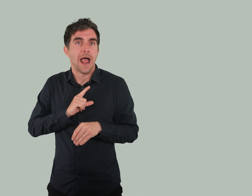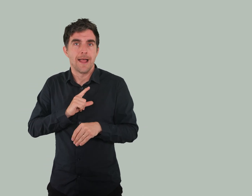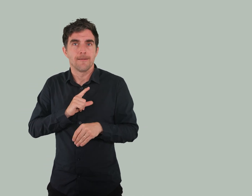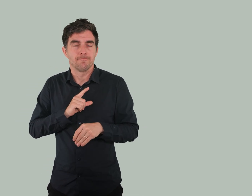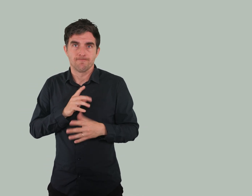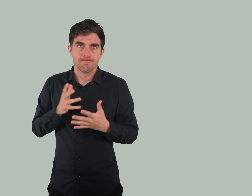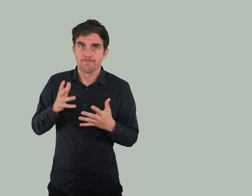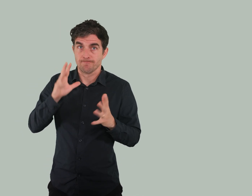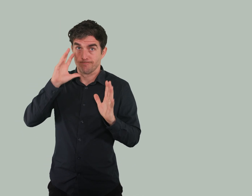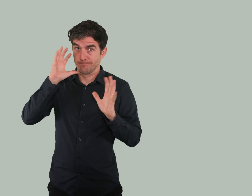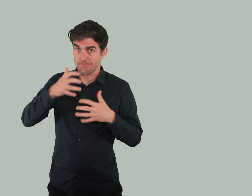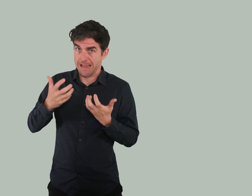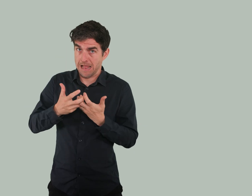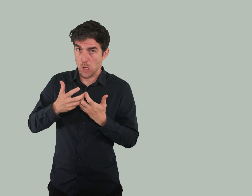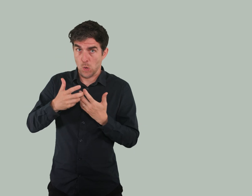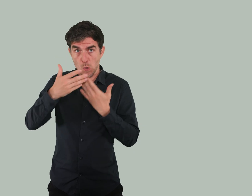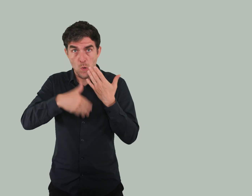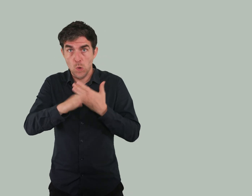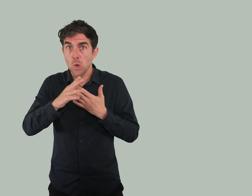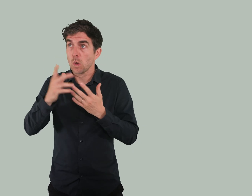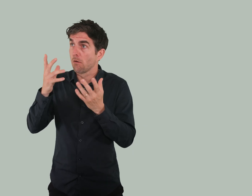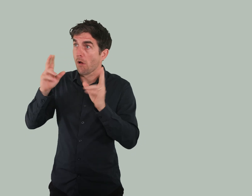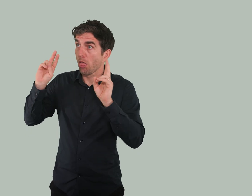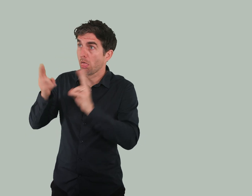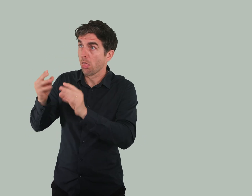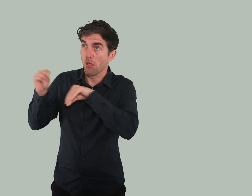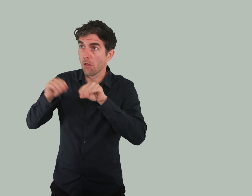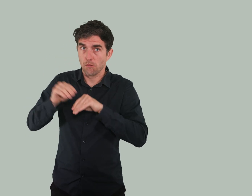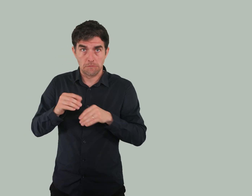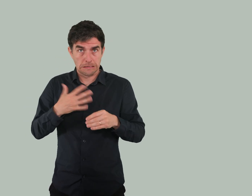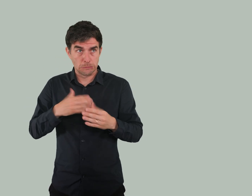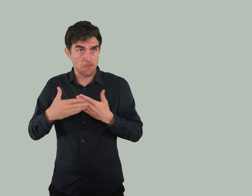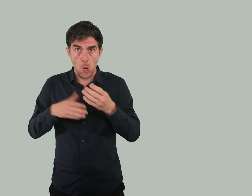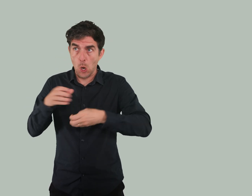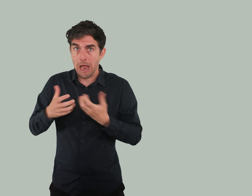are expressing concern about the potential impact on their ability